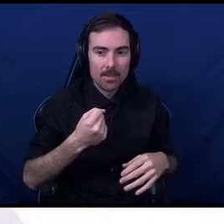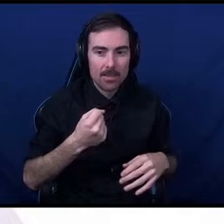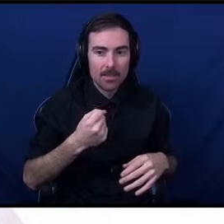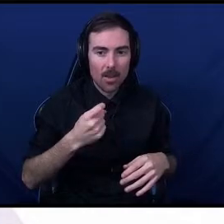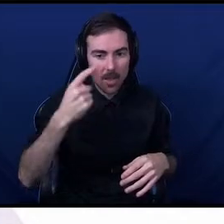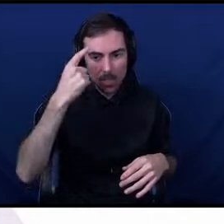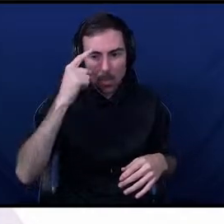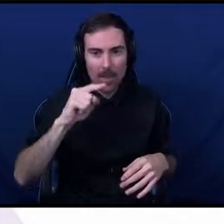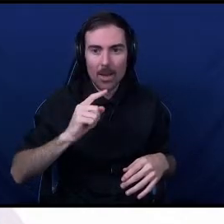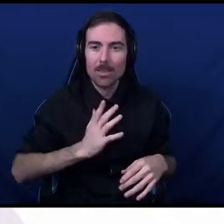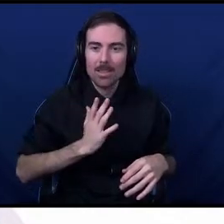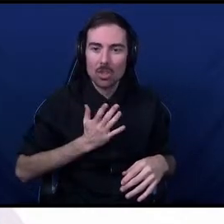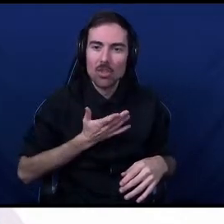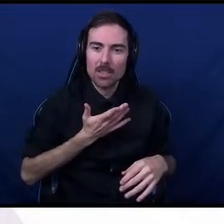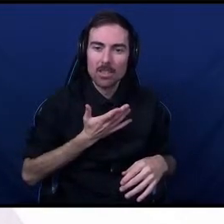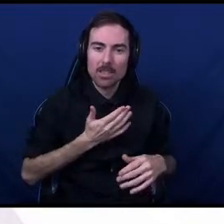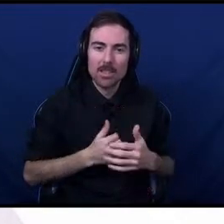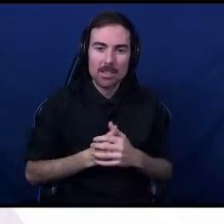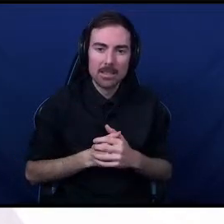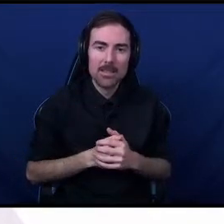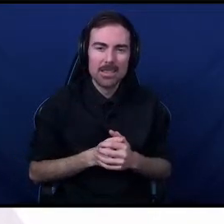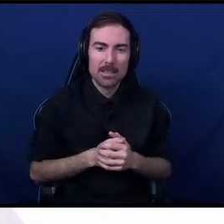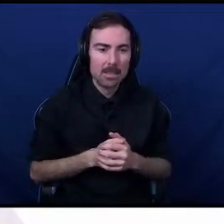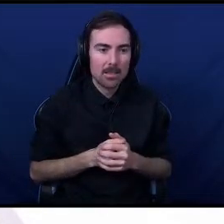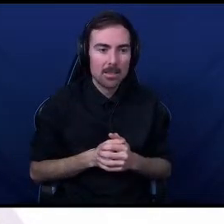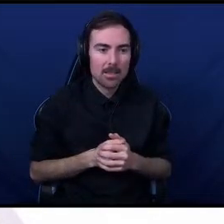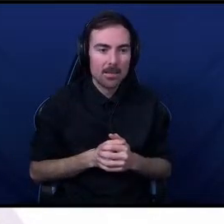Yeah, and I guess it's just interesting to see